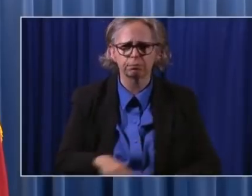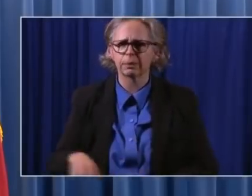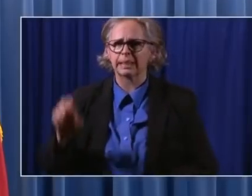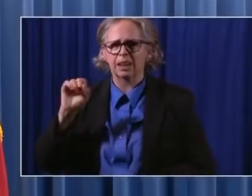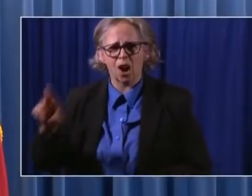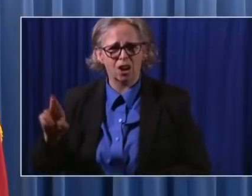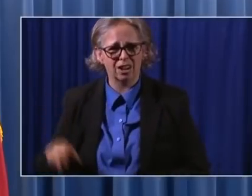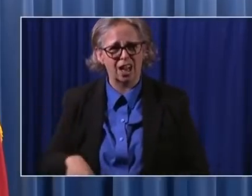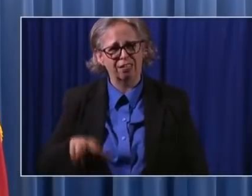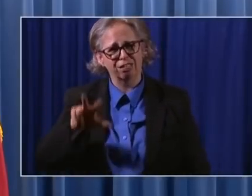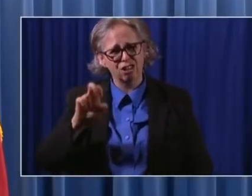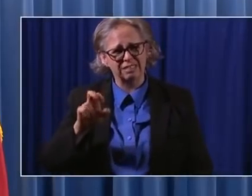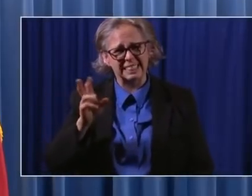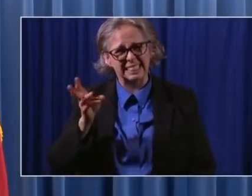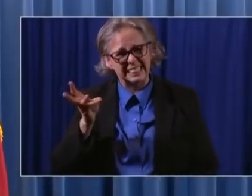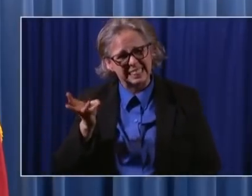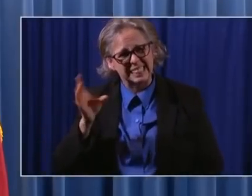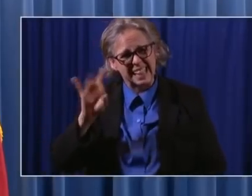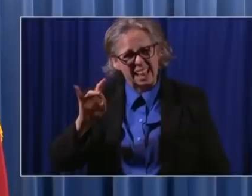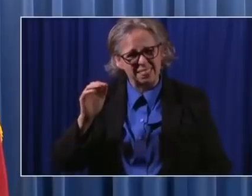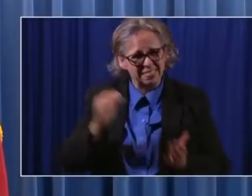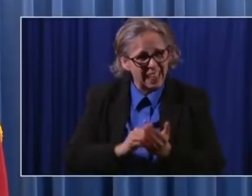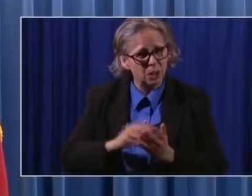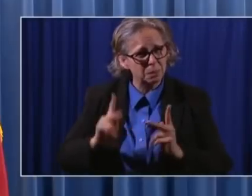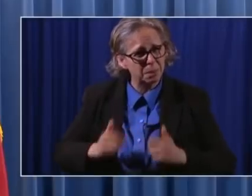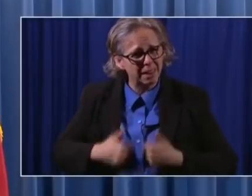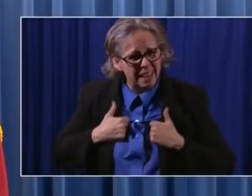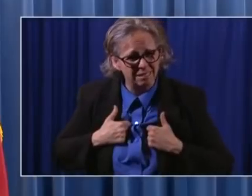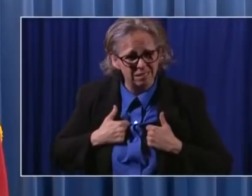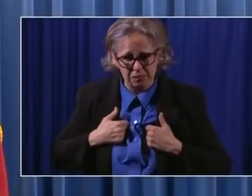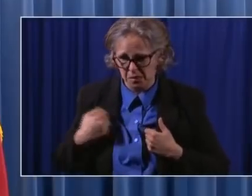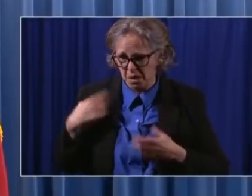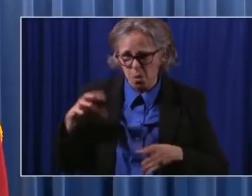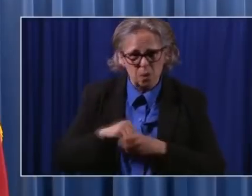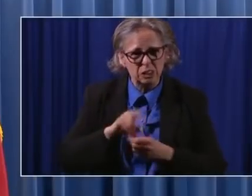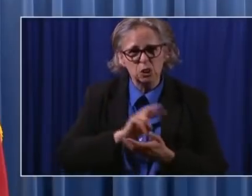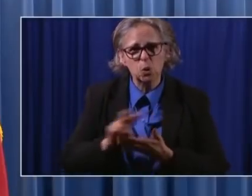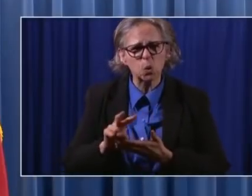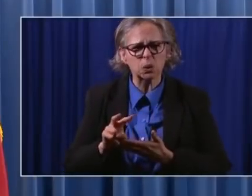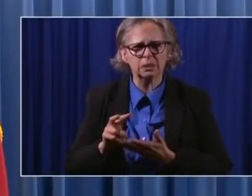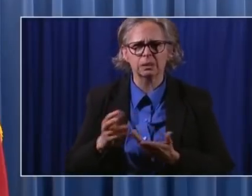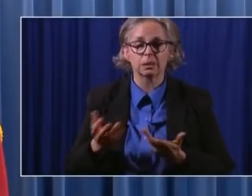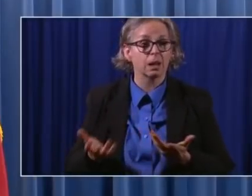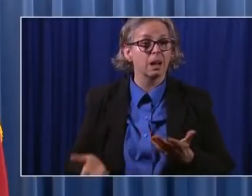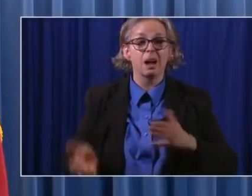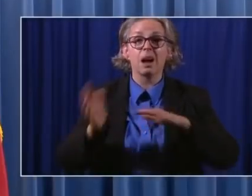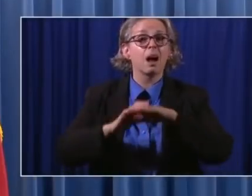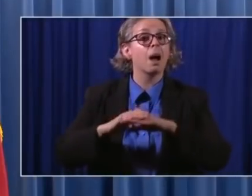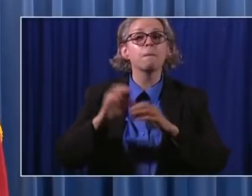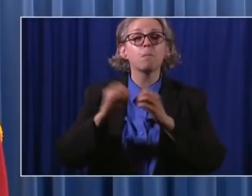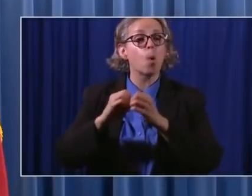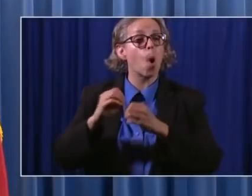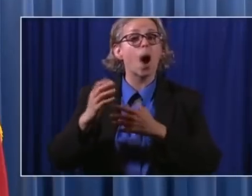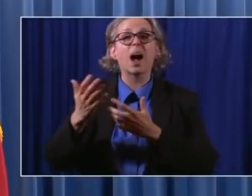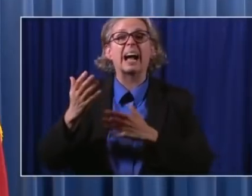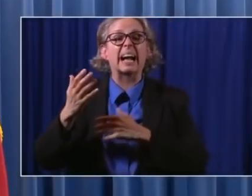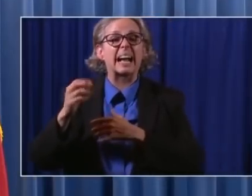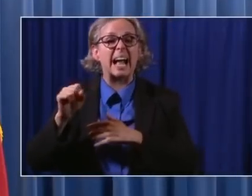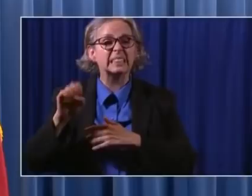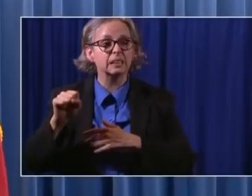SEEK MEDICAL CARE FOR COVID SYMPTOMS IN EMERGENCY DEPARTMENTS AND OUTPATIENT SETTINGS, PUBLIC COUNTY WITH